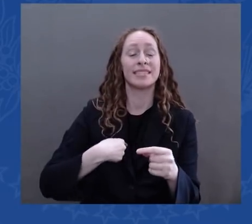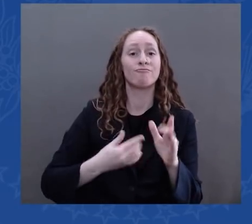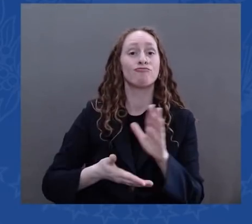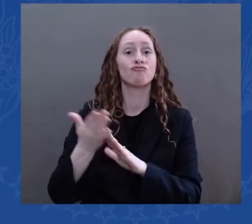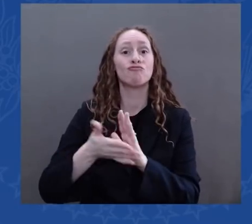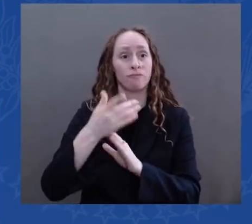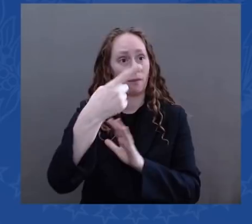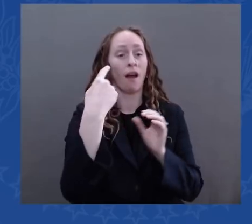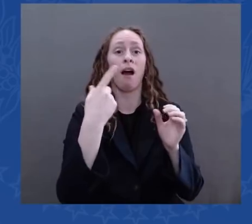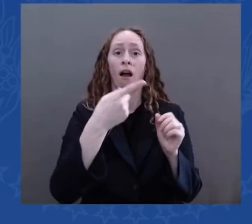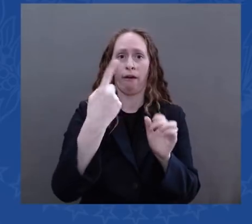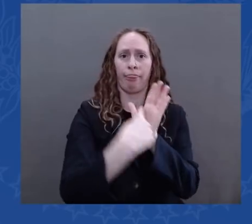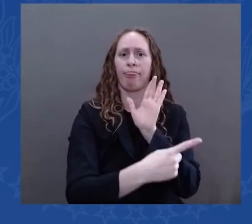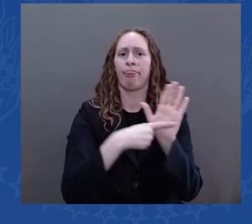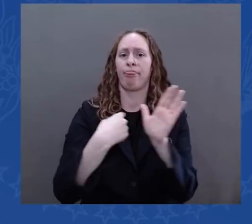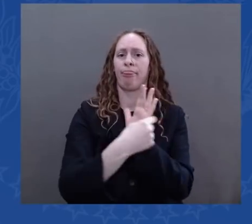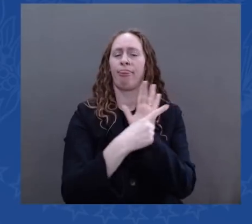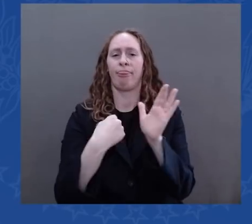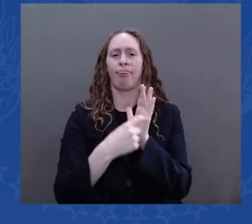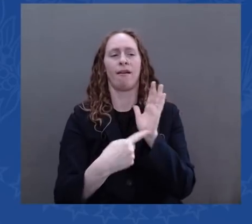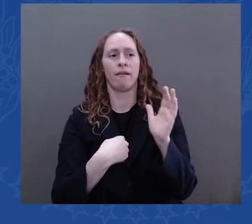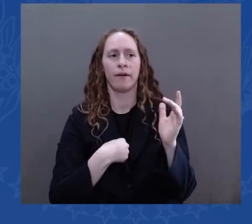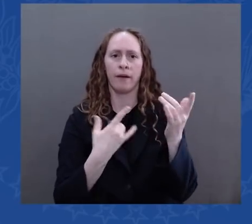And Asma.